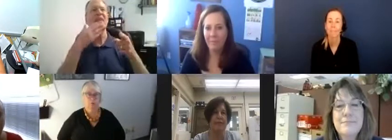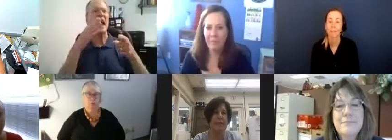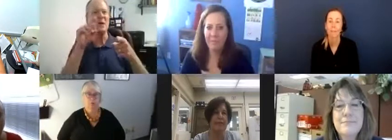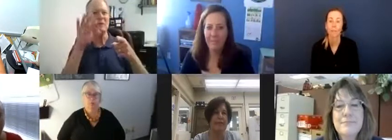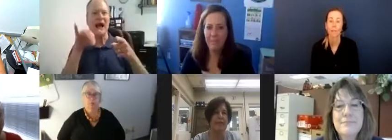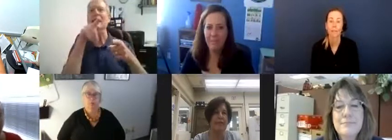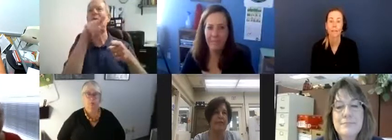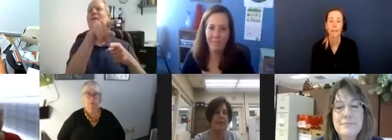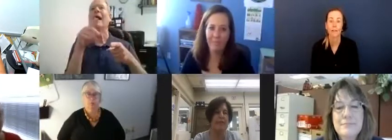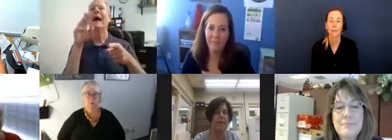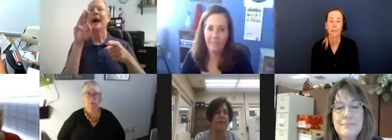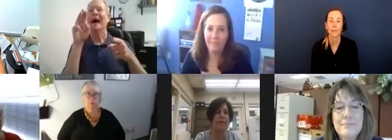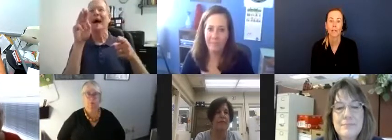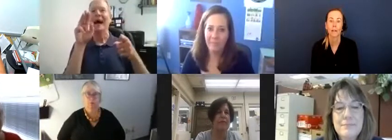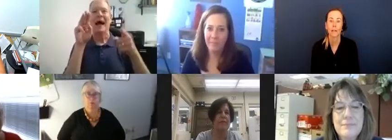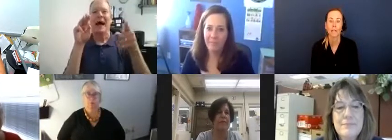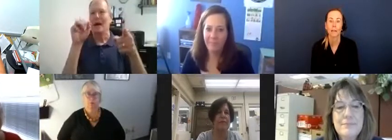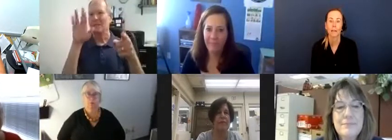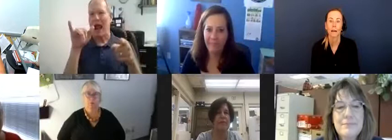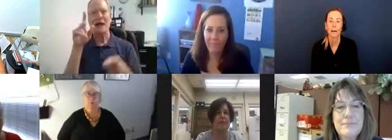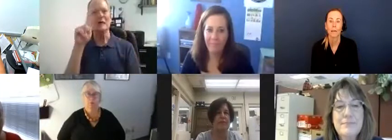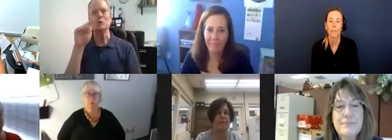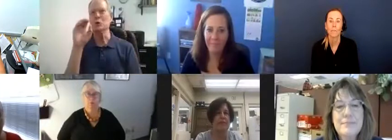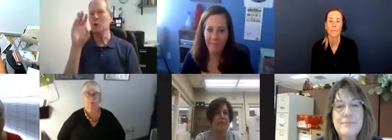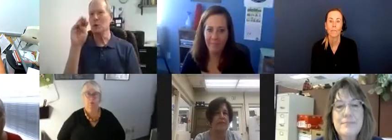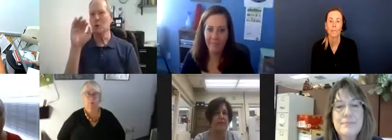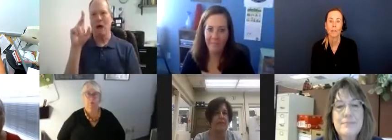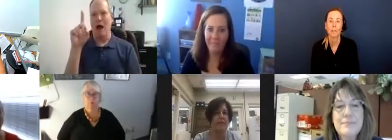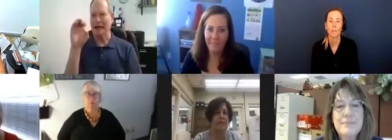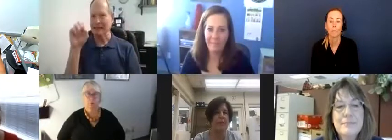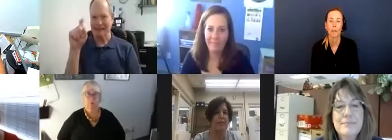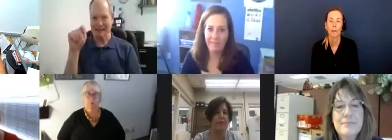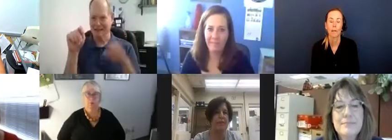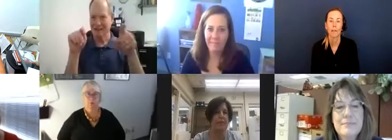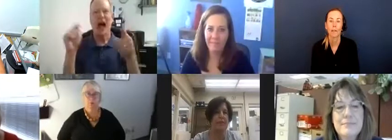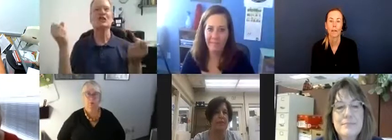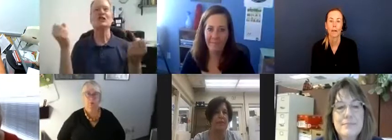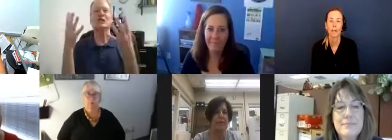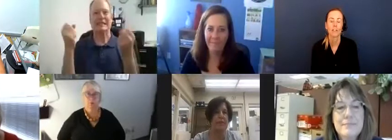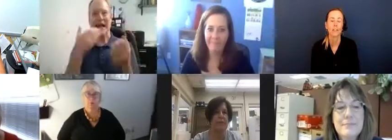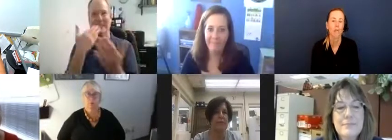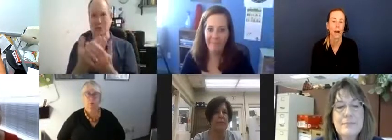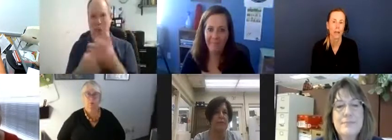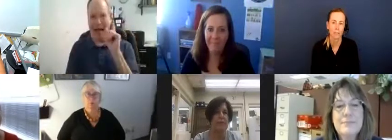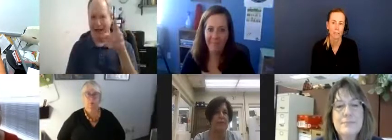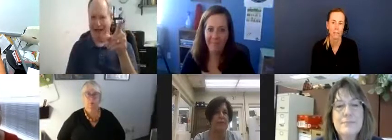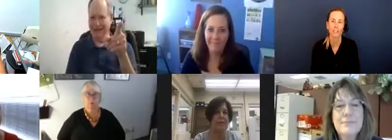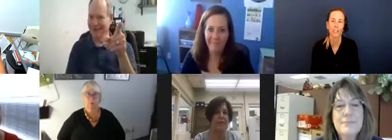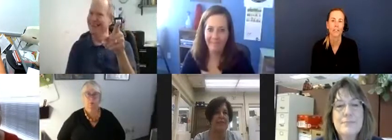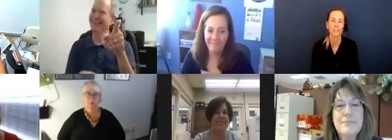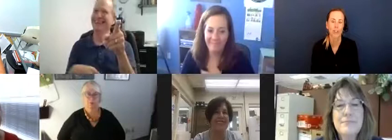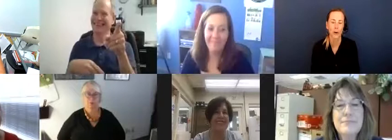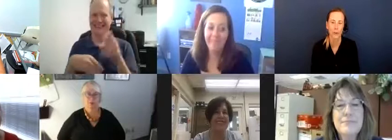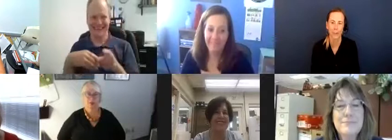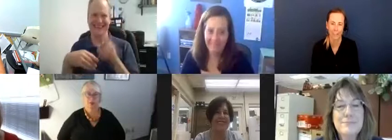Tom: Thank you, Mary. Mary is too modest. She signs very well.